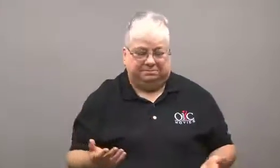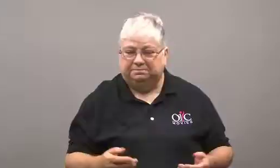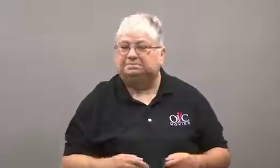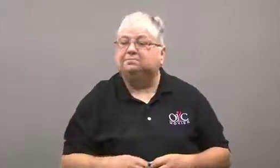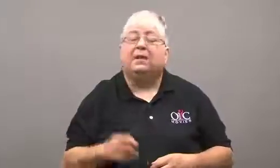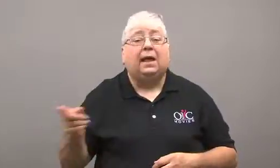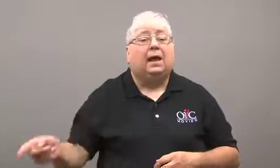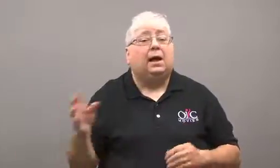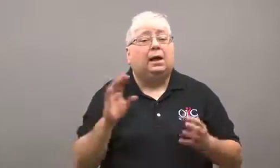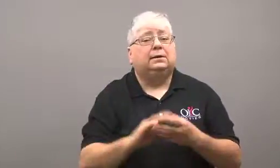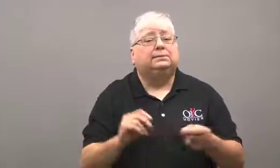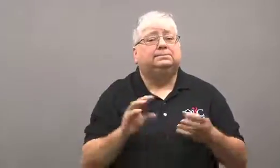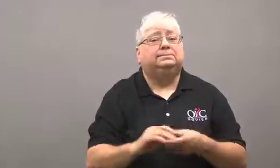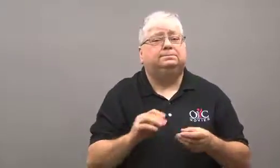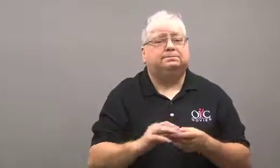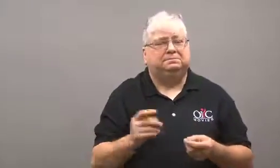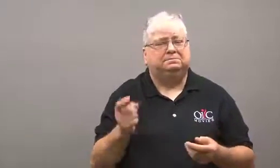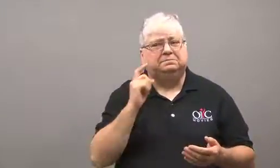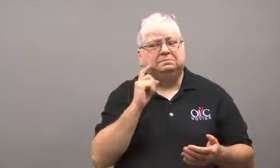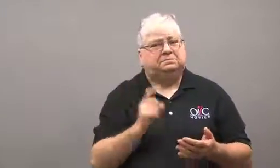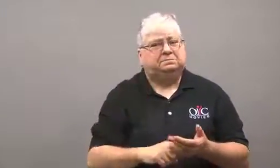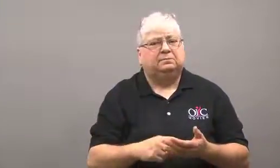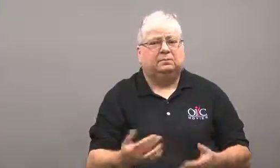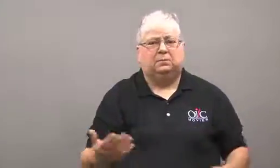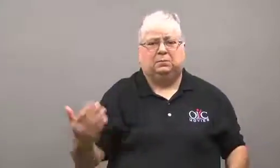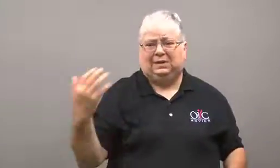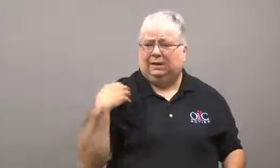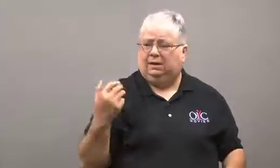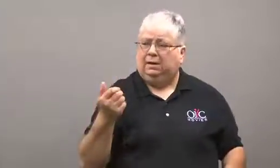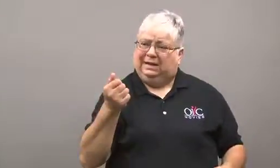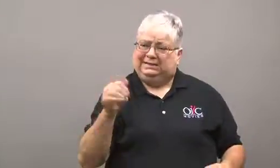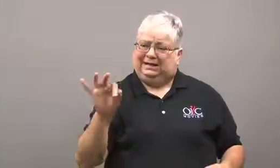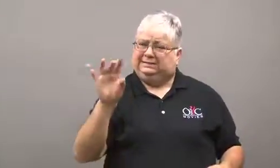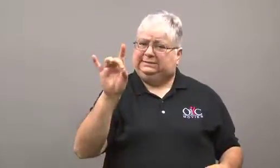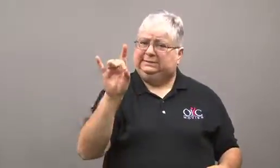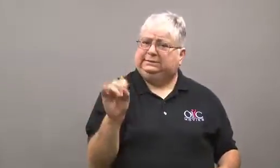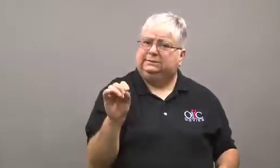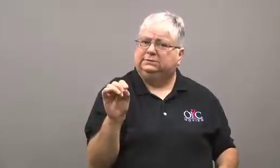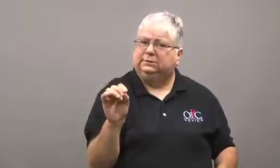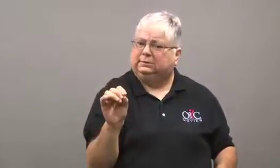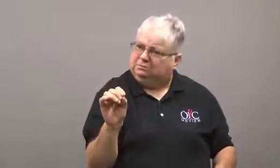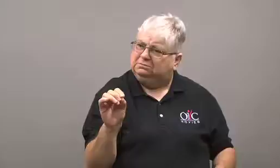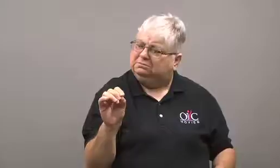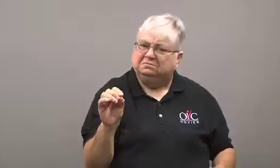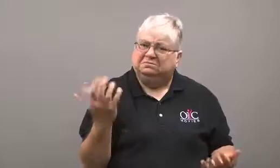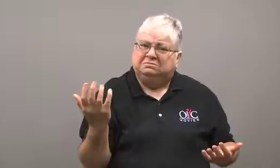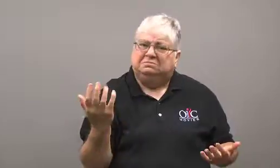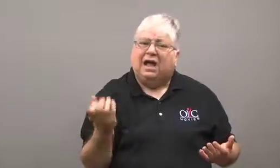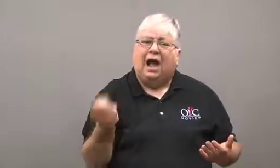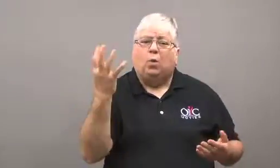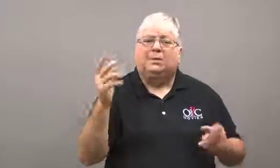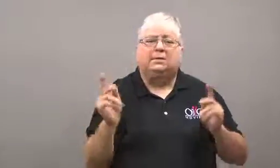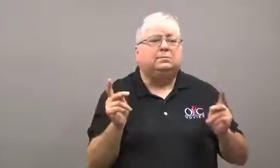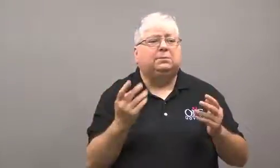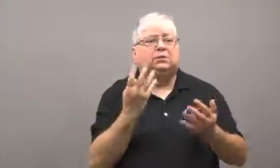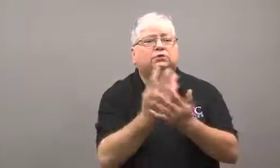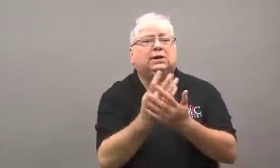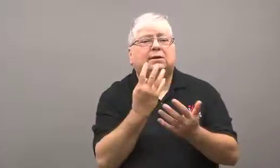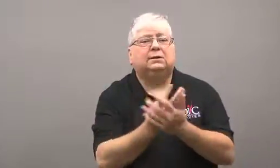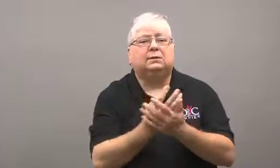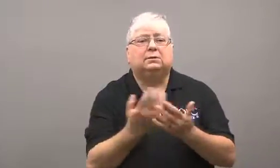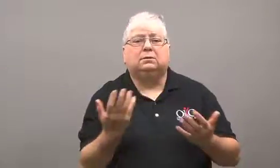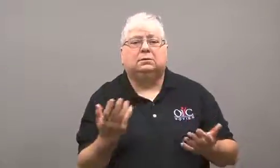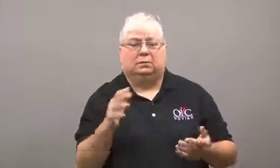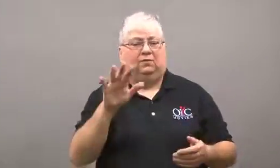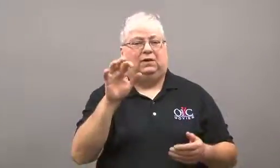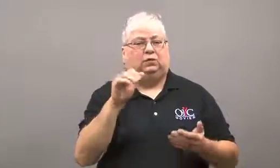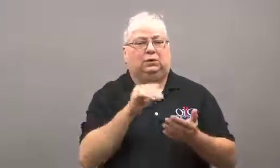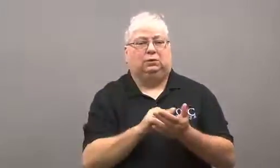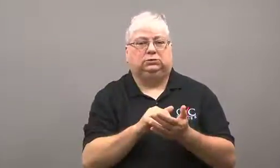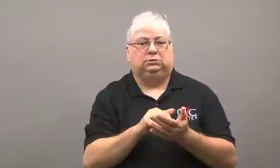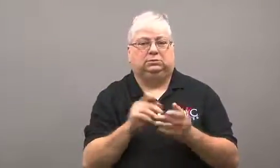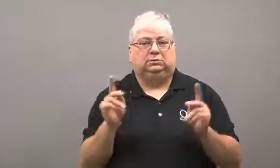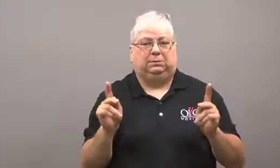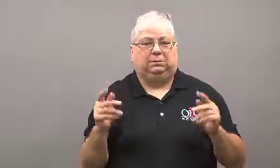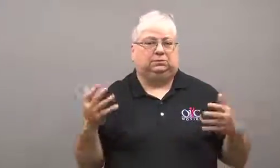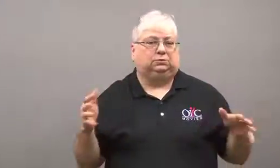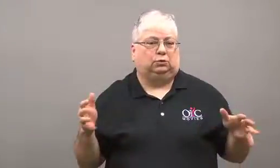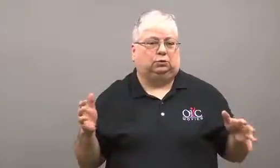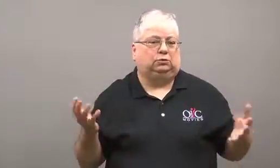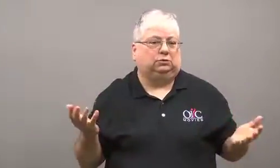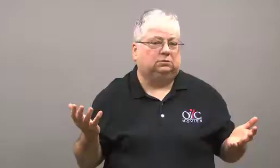He noted there were only 500,000 people in jails back in 1980.